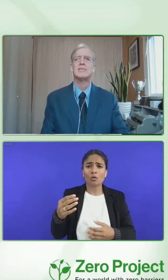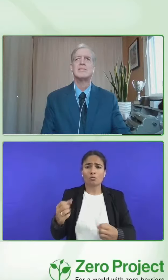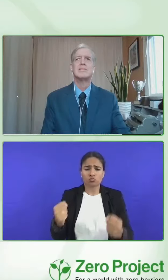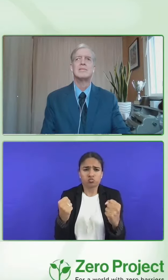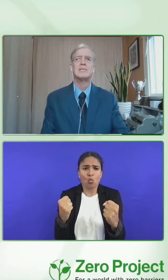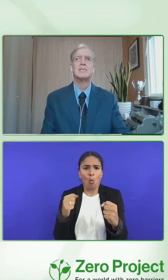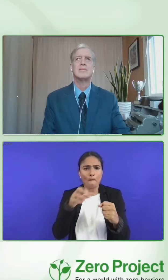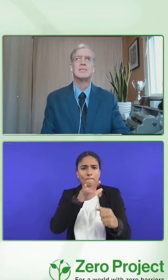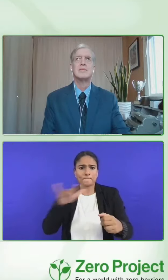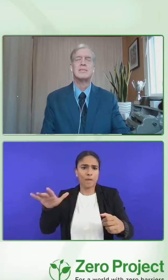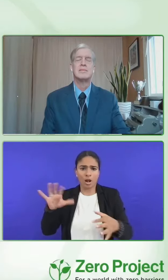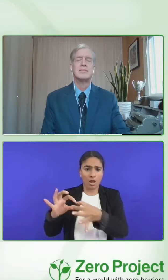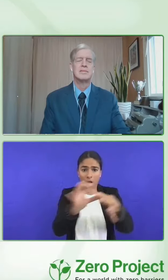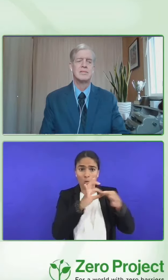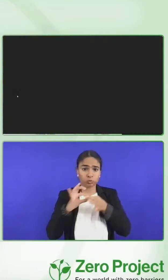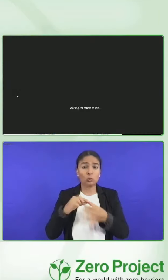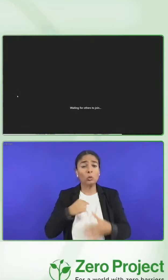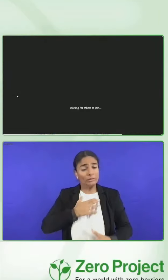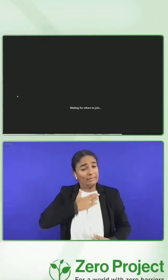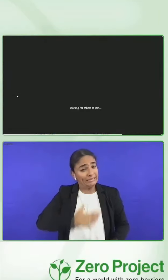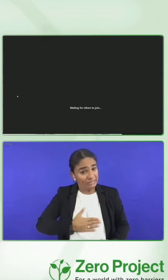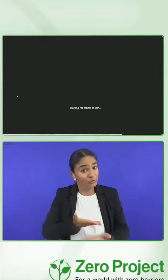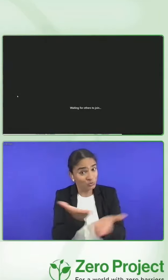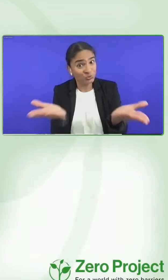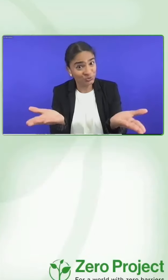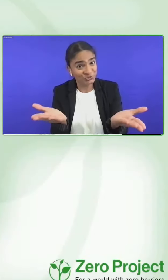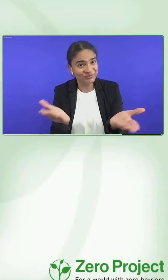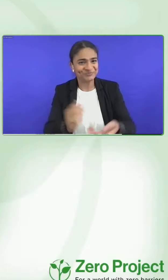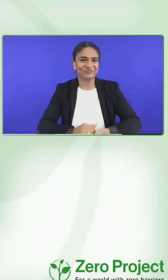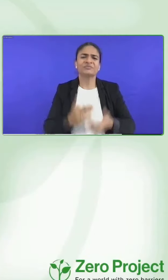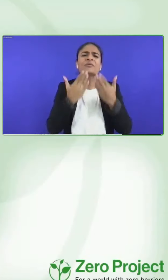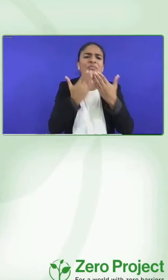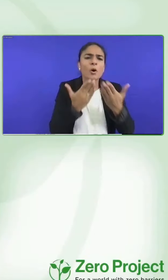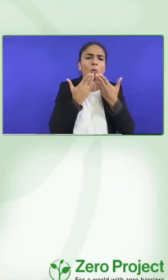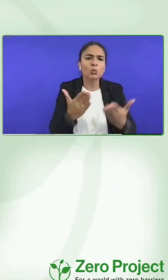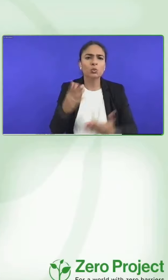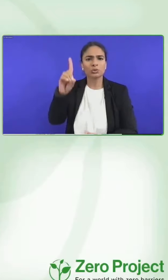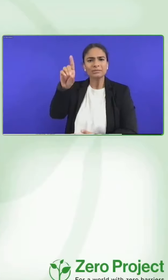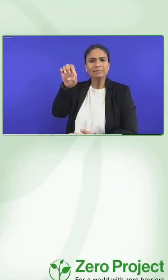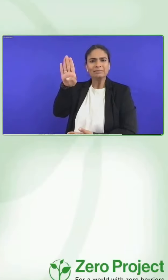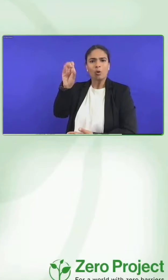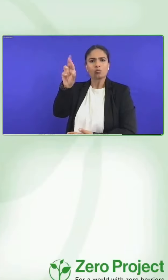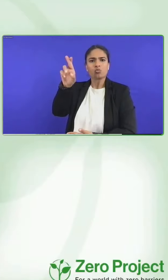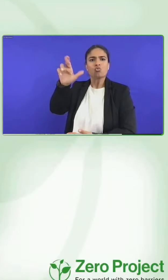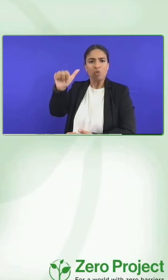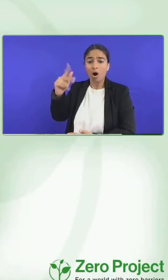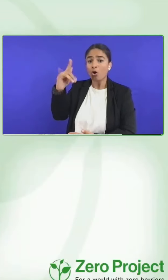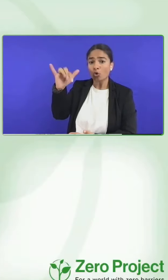Think you Kirk.